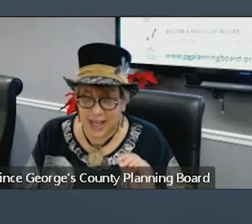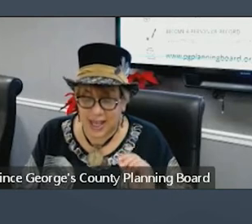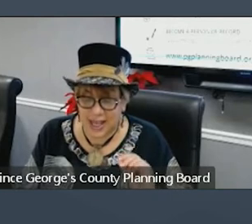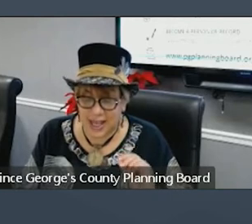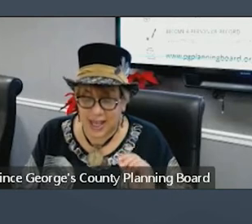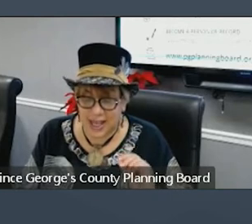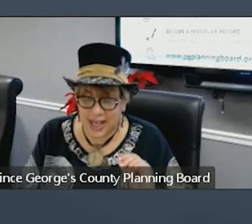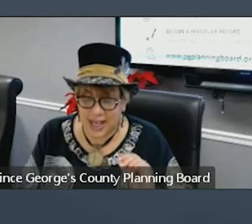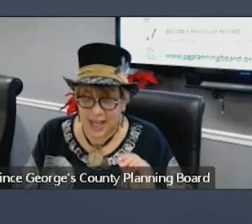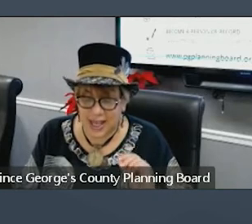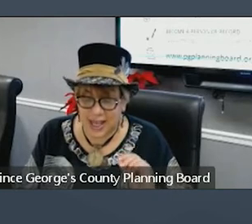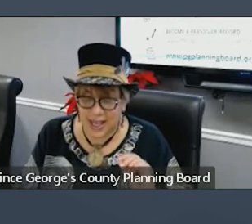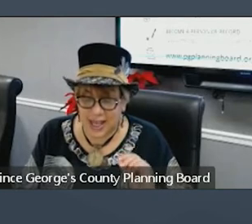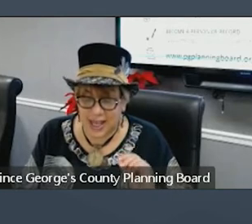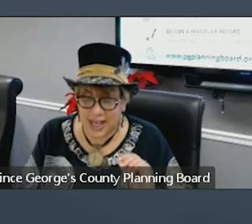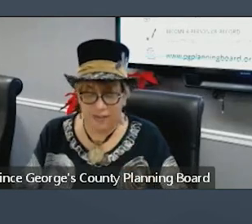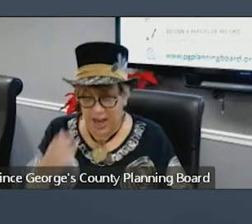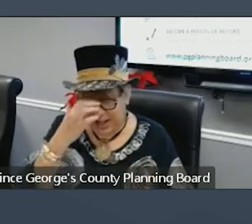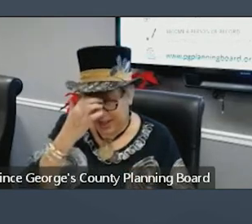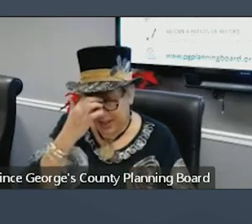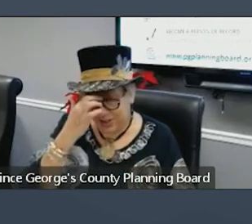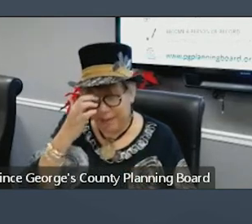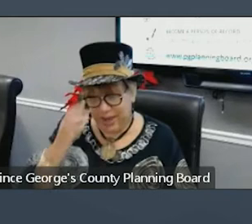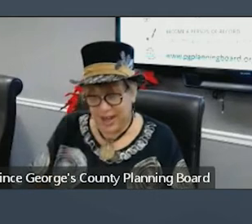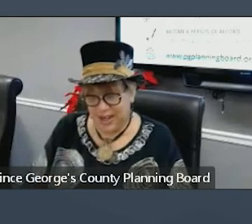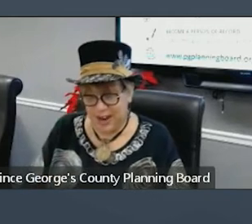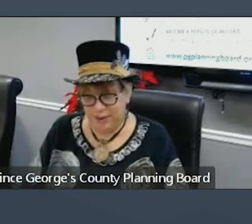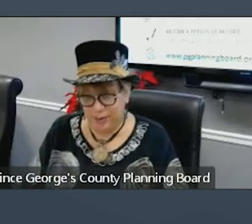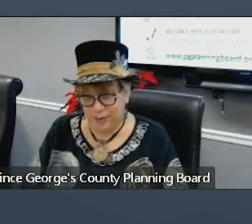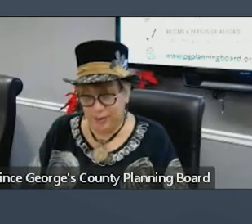commence the Jewish celebration Hanukkah. So happy Hanukkah, everyone.